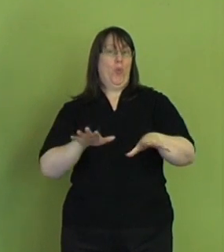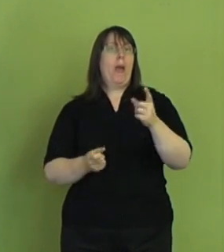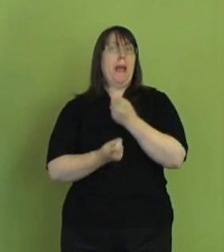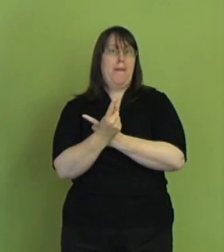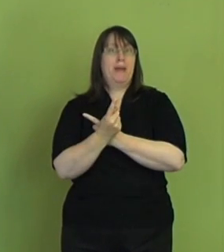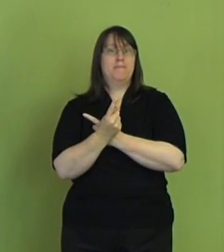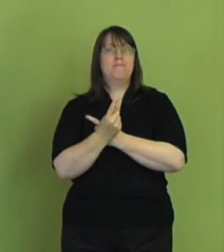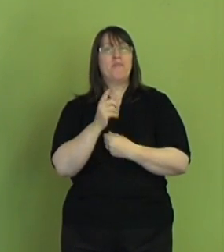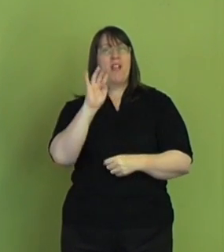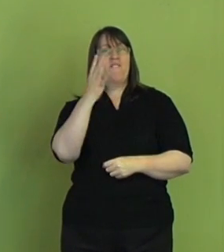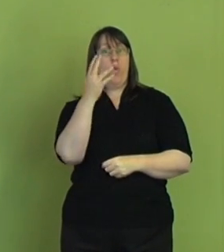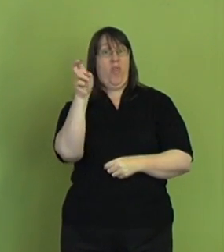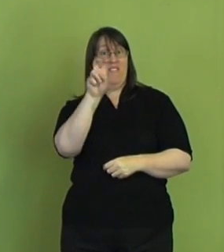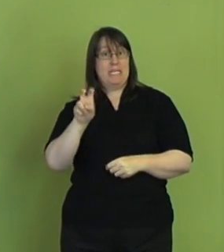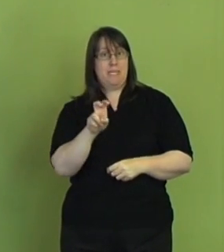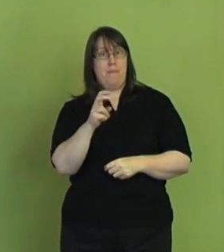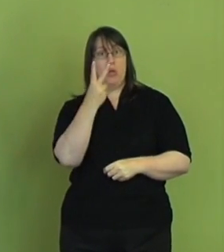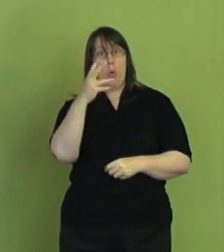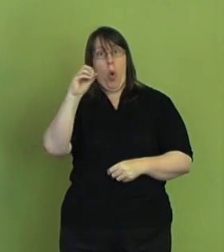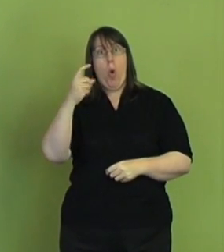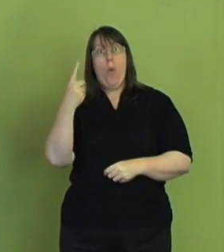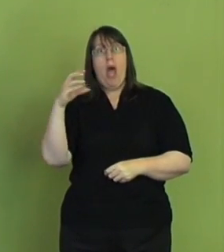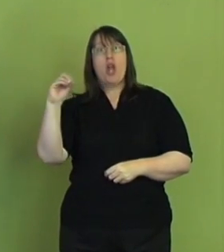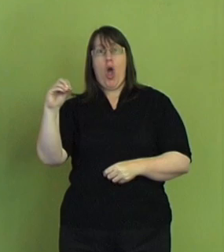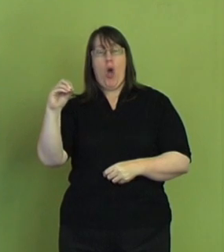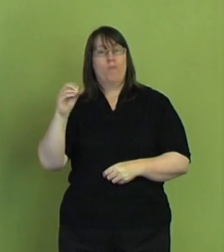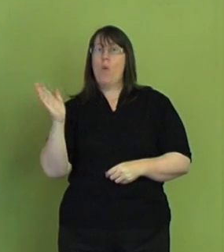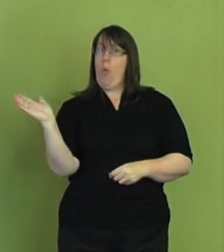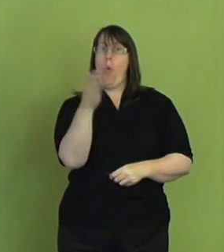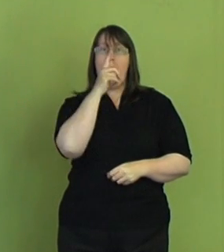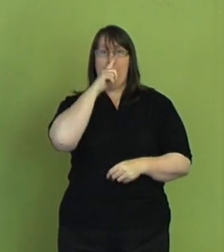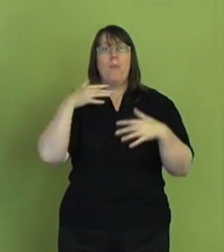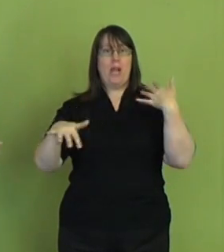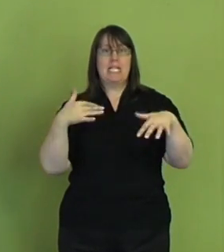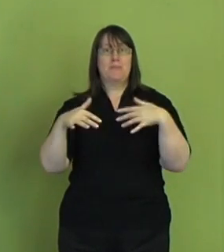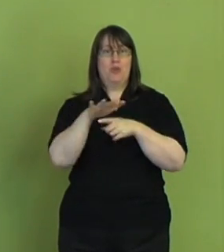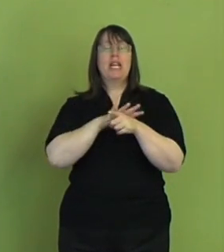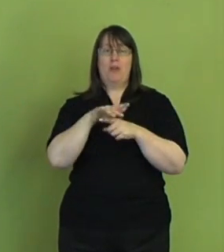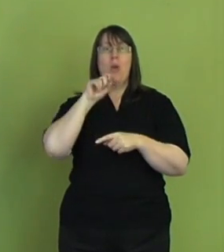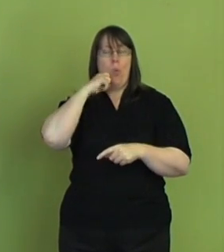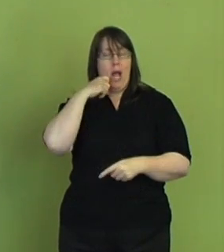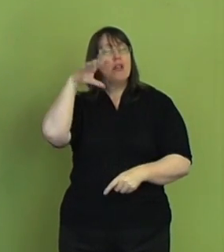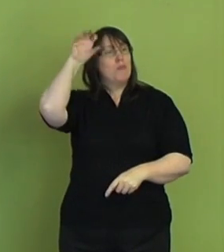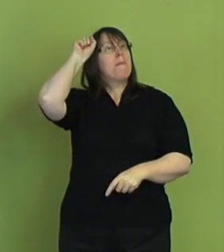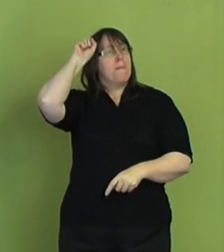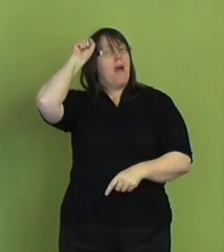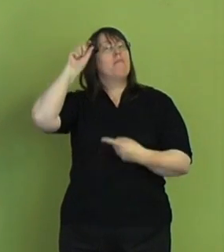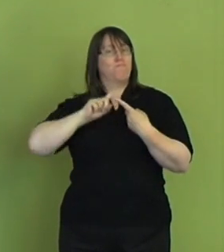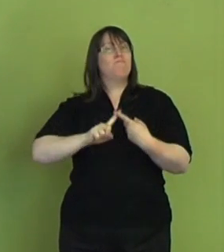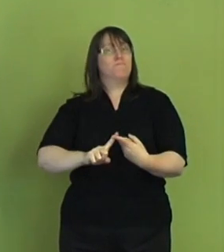The 4th of September 2010 will be a date that not many people in this area will forget.